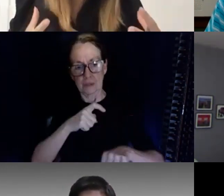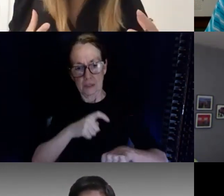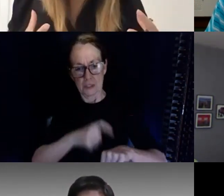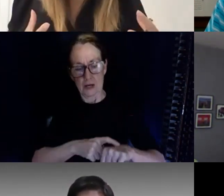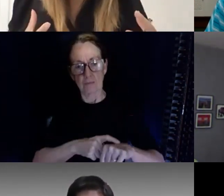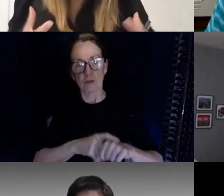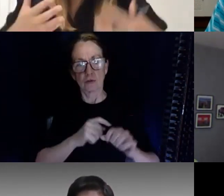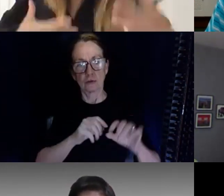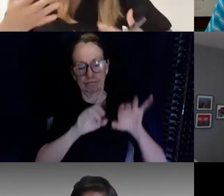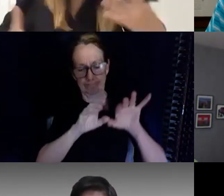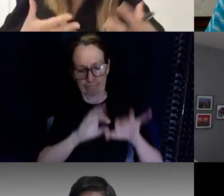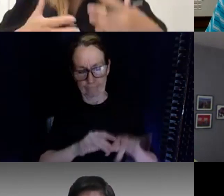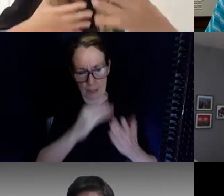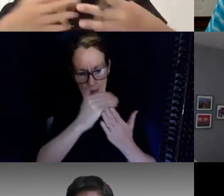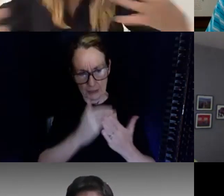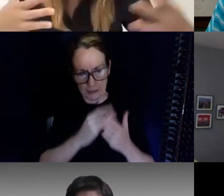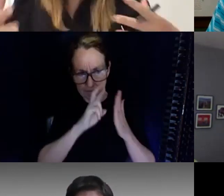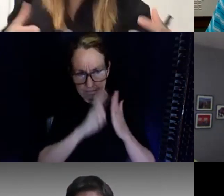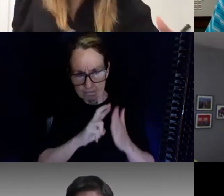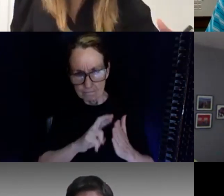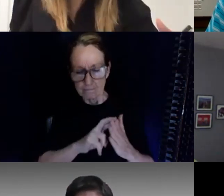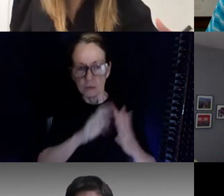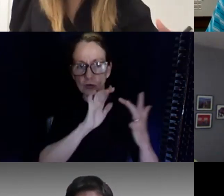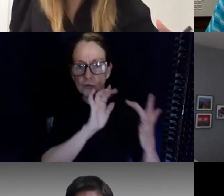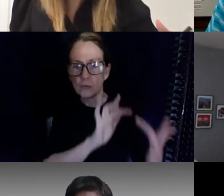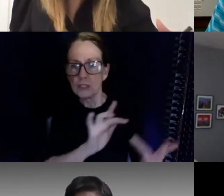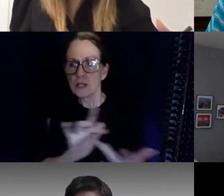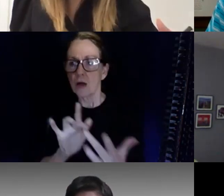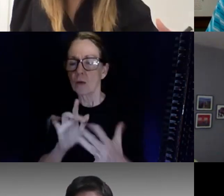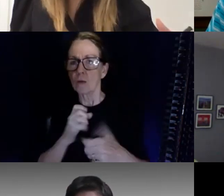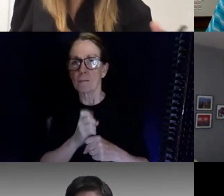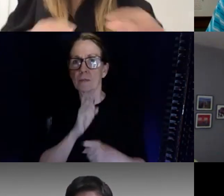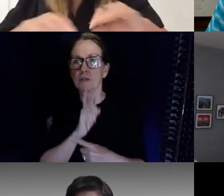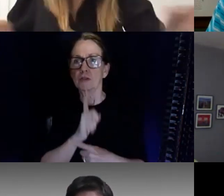YEAH, OR WE COULD DISSEMINATE IT AS LONG AS WE HAD KIND OF A LIST.